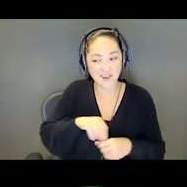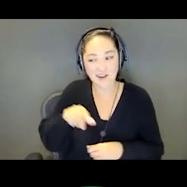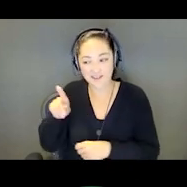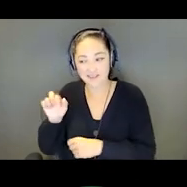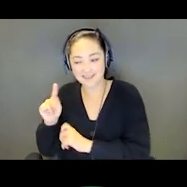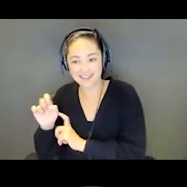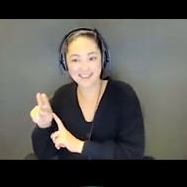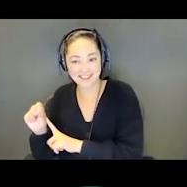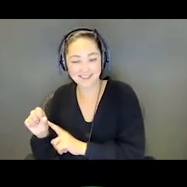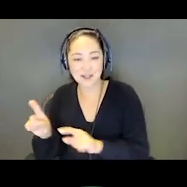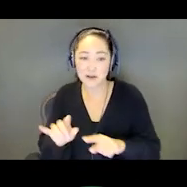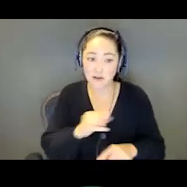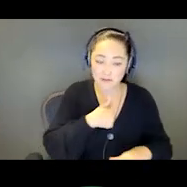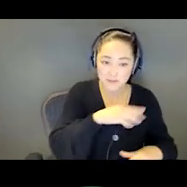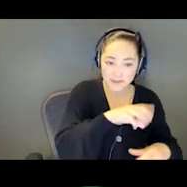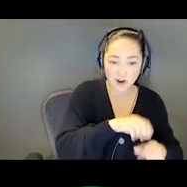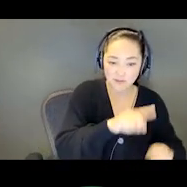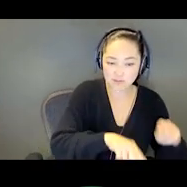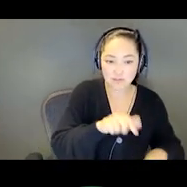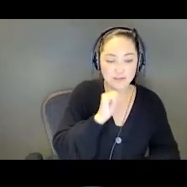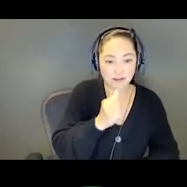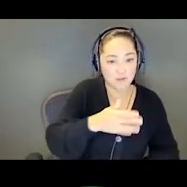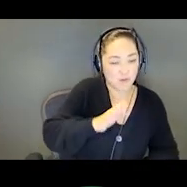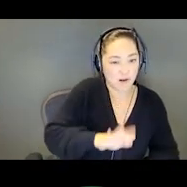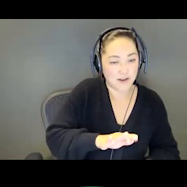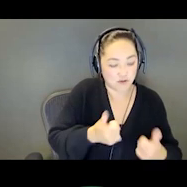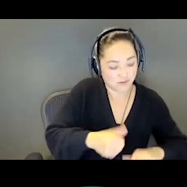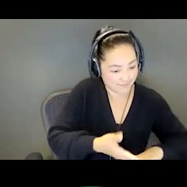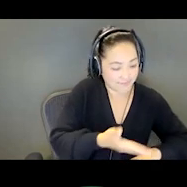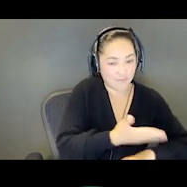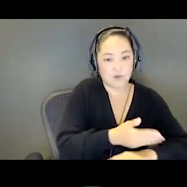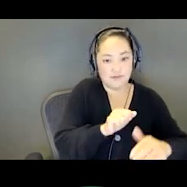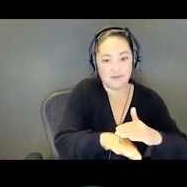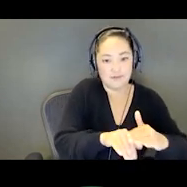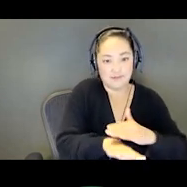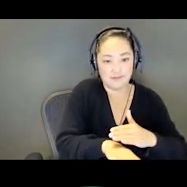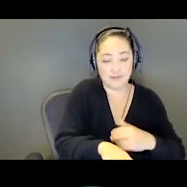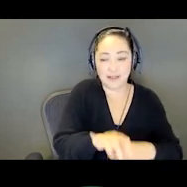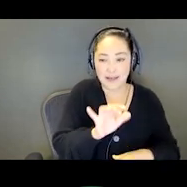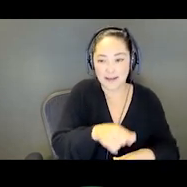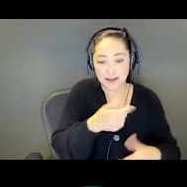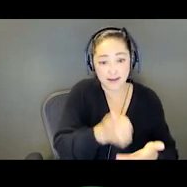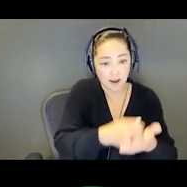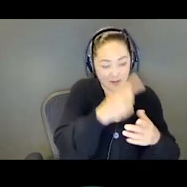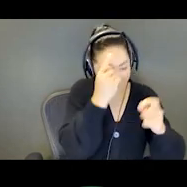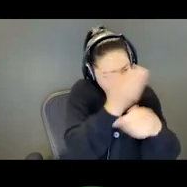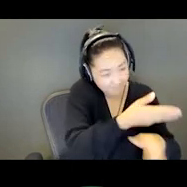accessibility. These these experiences have broadened my understanding of the varying needs in accessibility